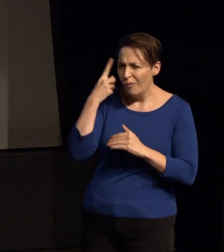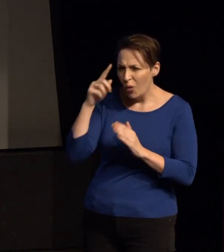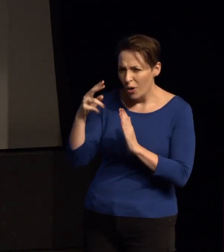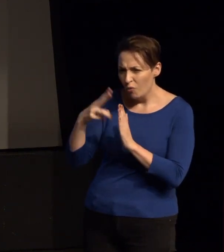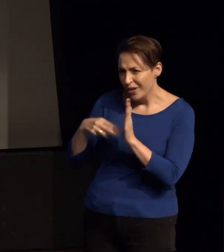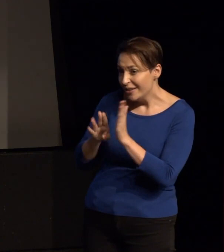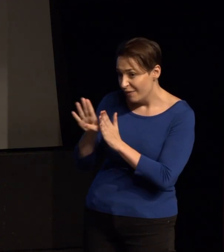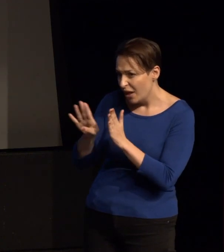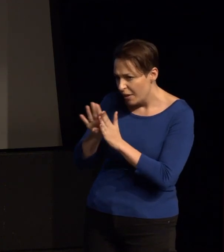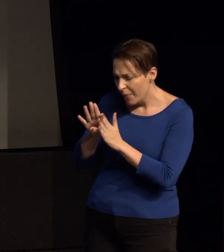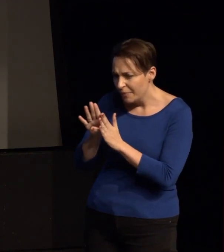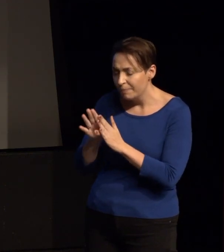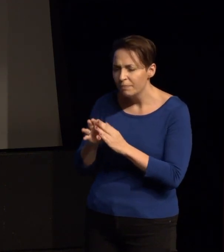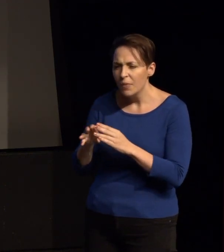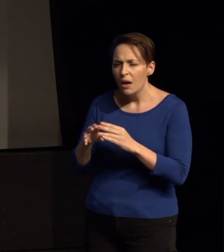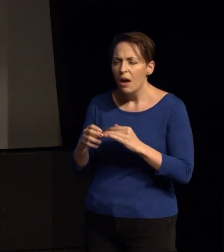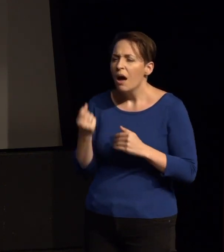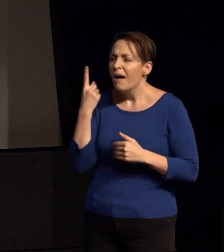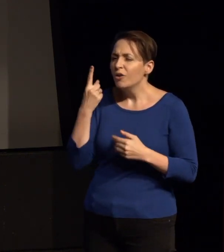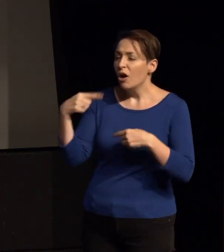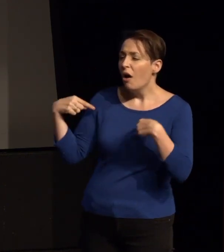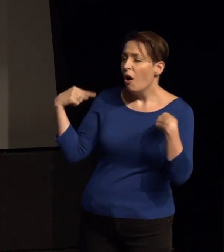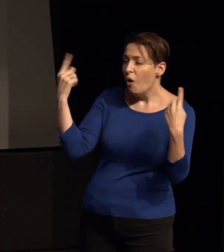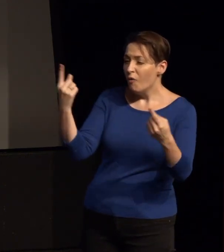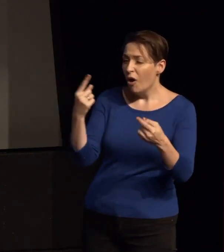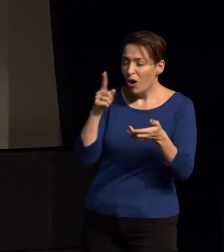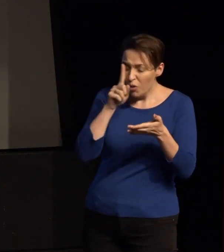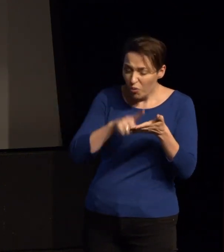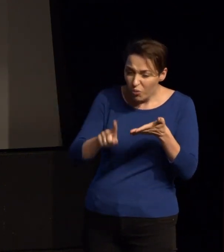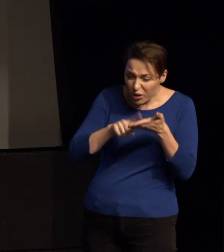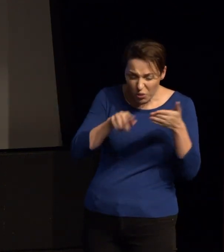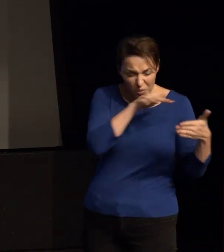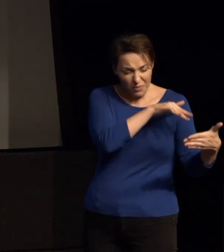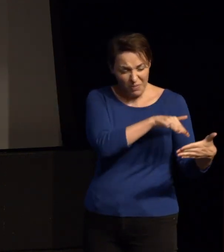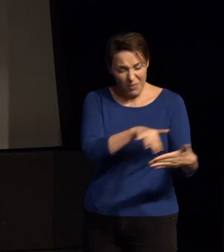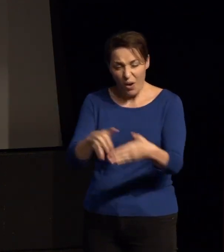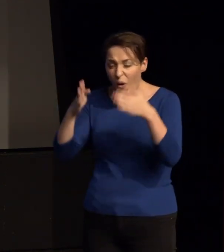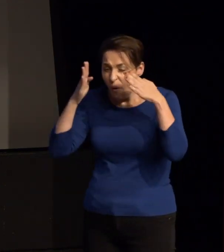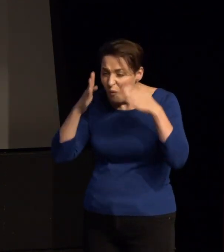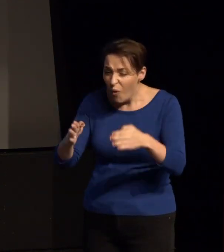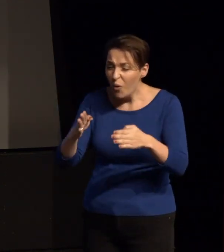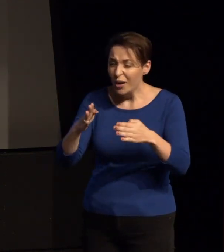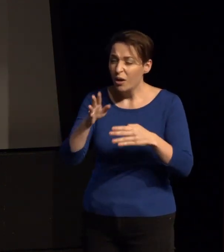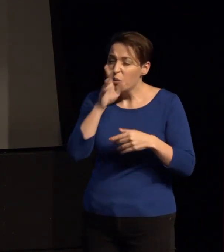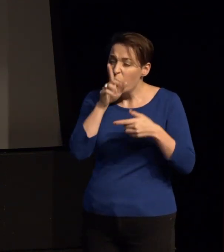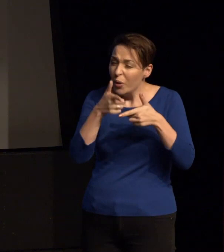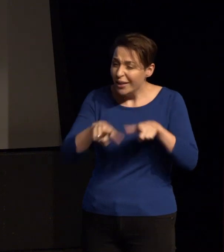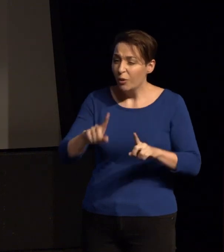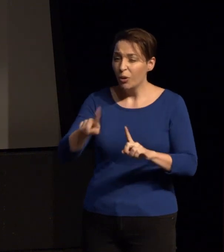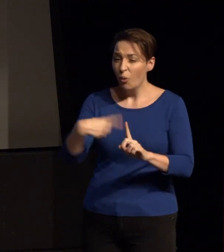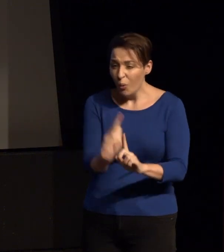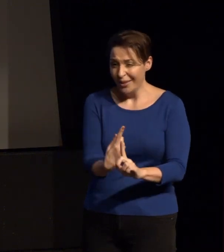And that is an important skill that we know is tied into reading development in young children.